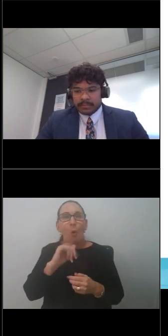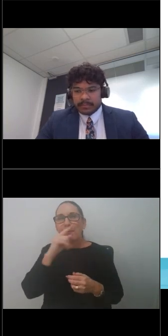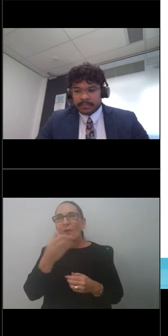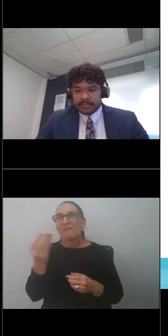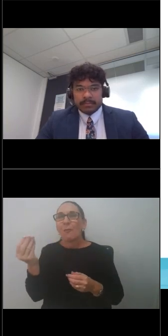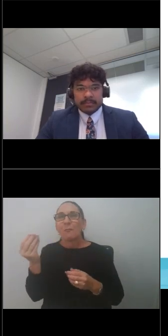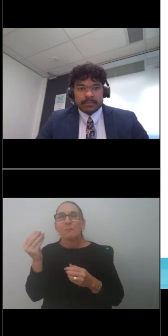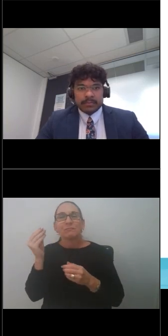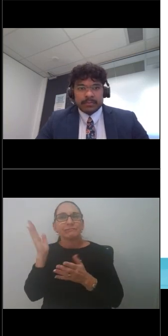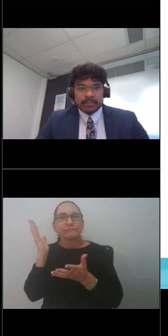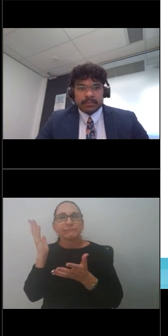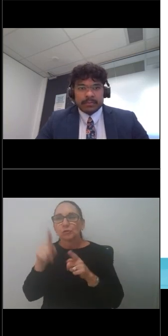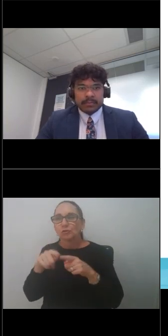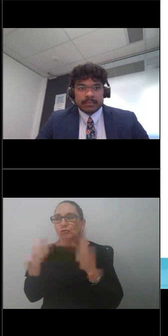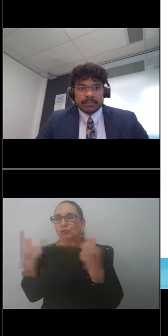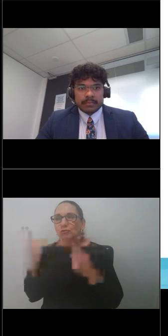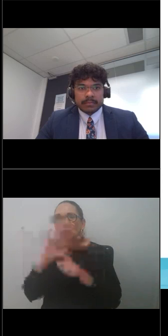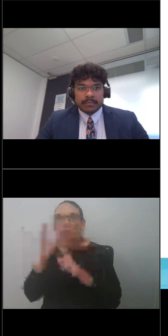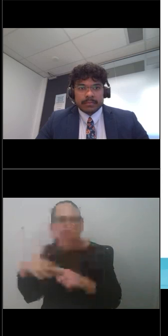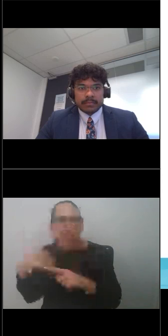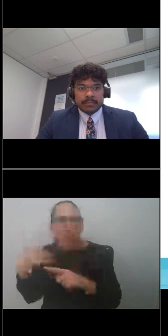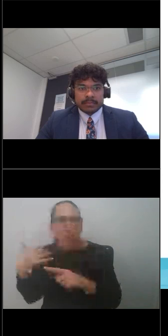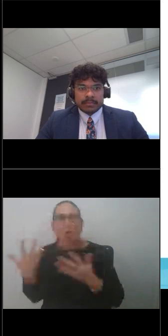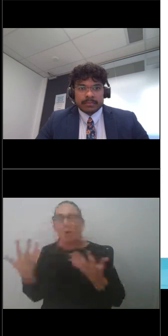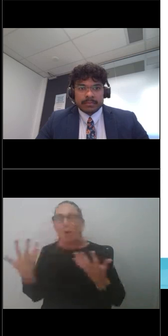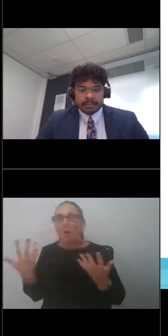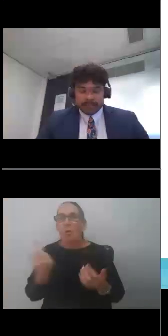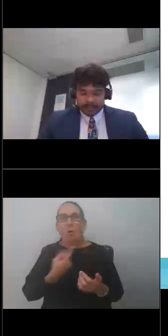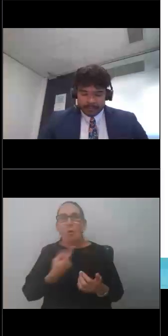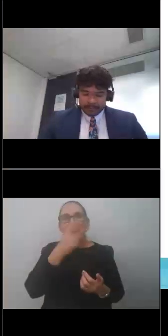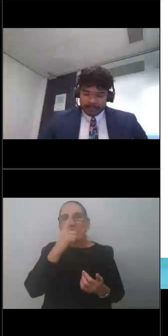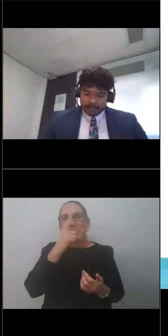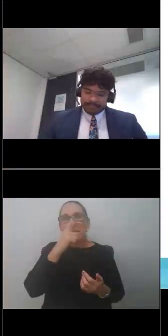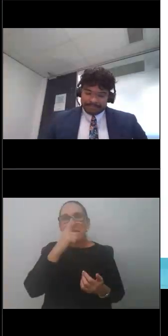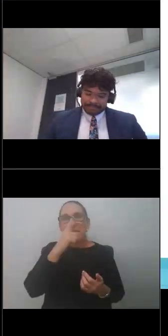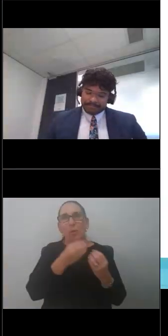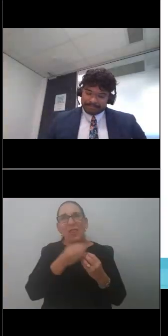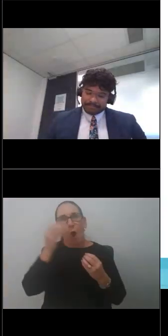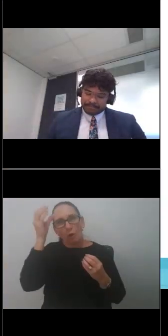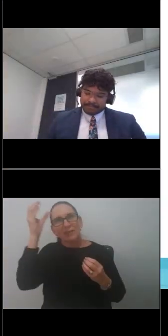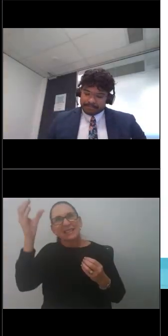cognitive disabilities people with um English as a second language like it's quite a diverse group